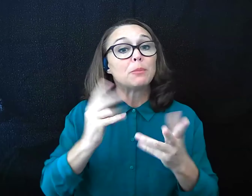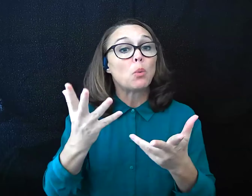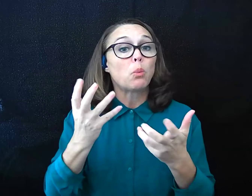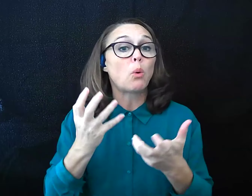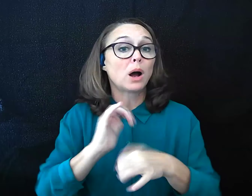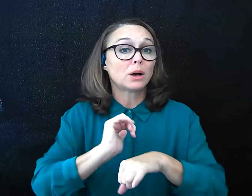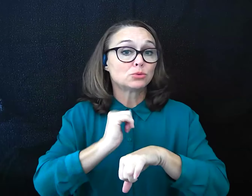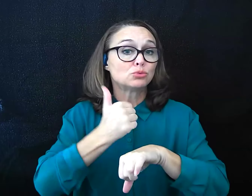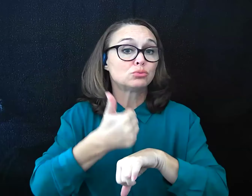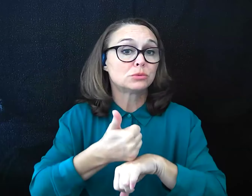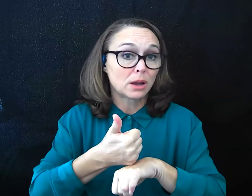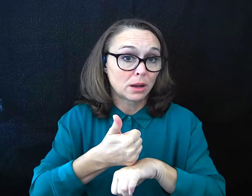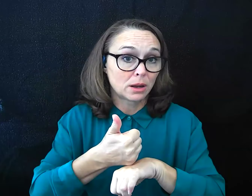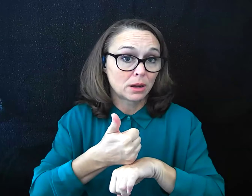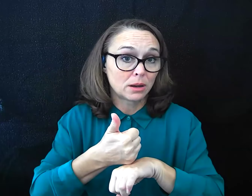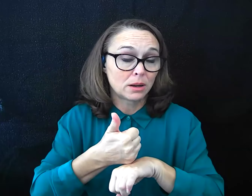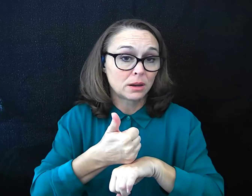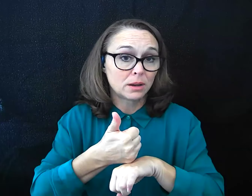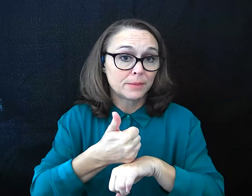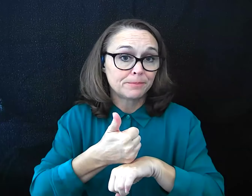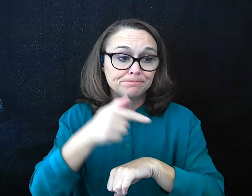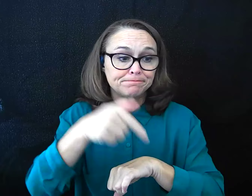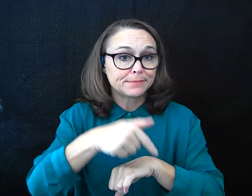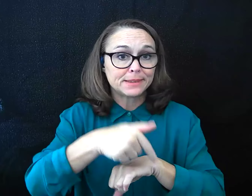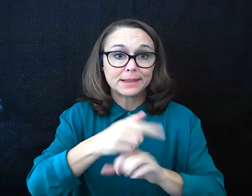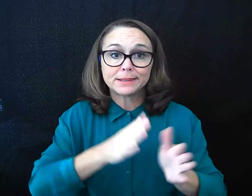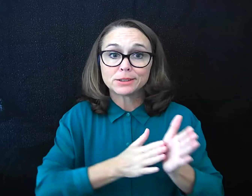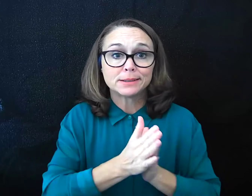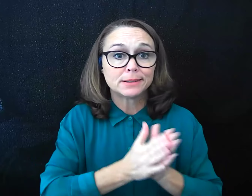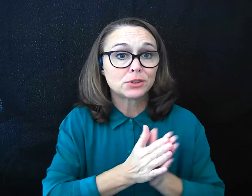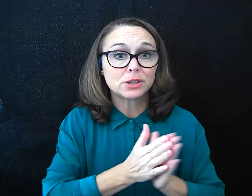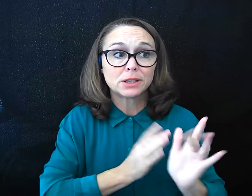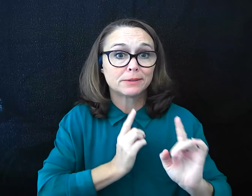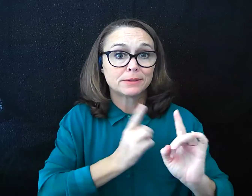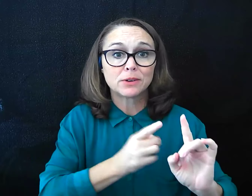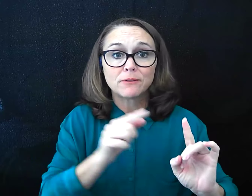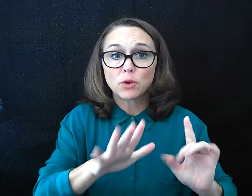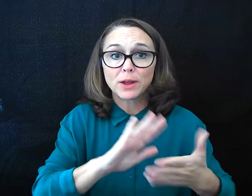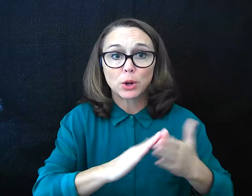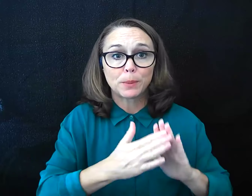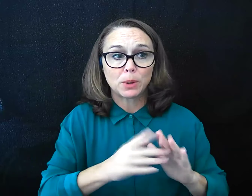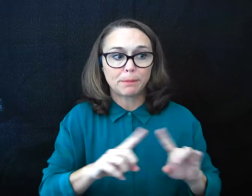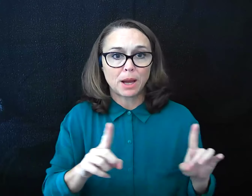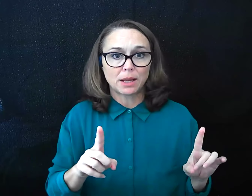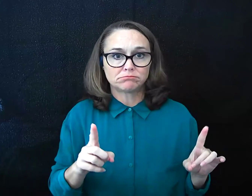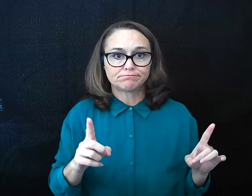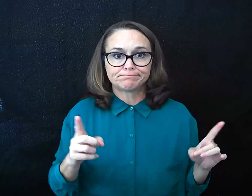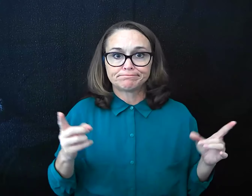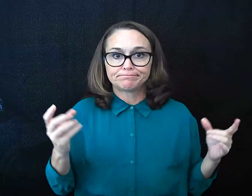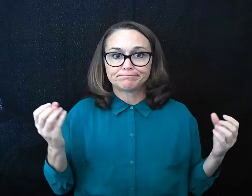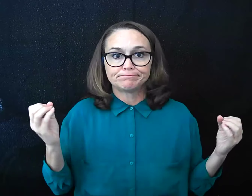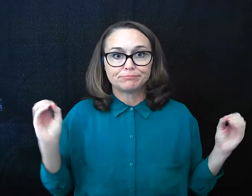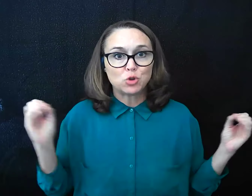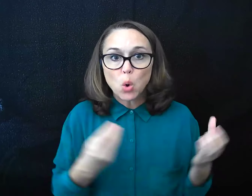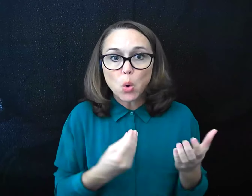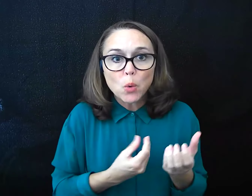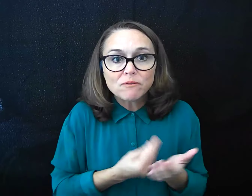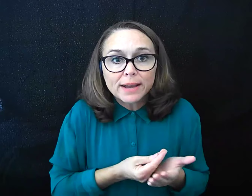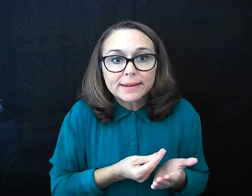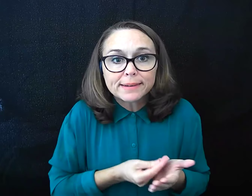these great initiatives in their community but don't have don't have funding like both of you